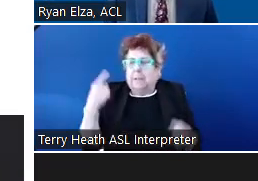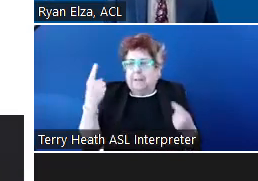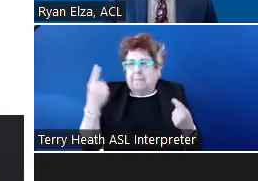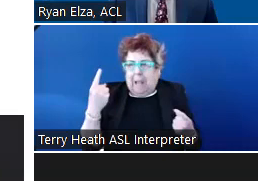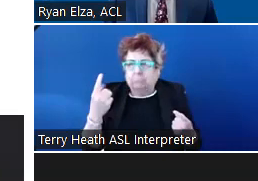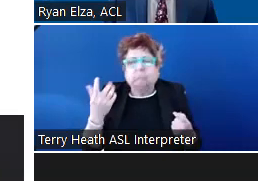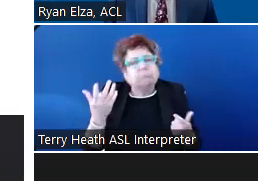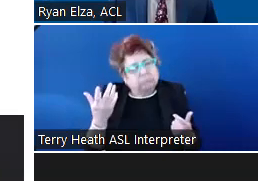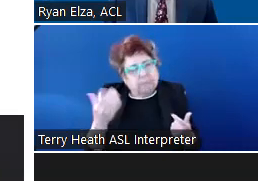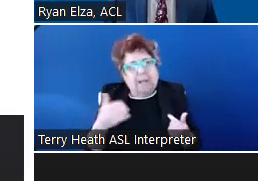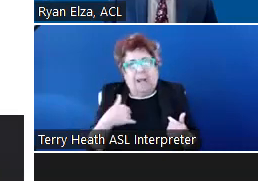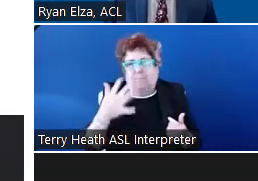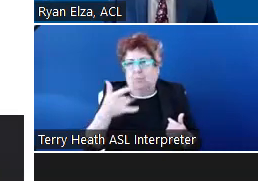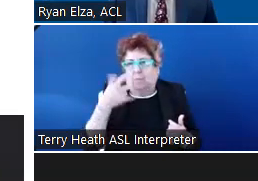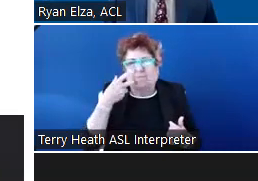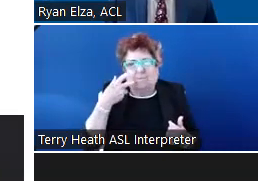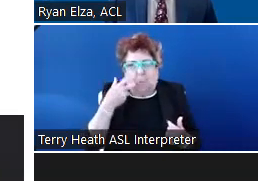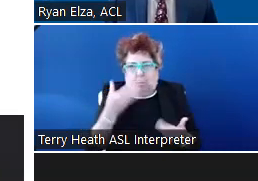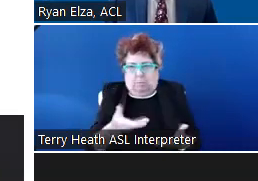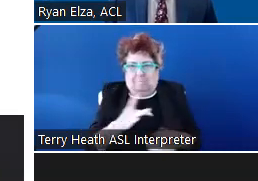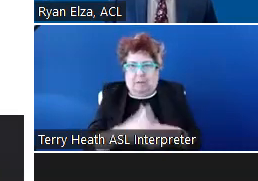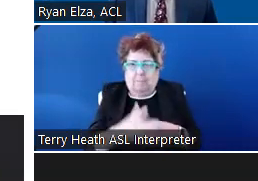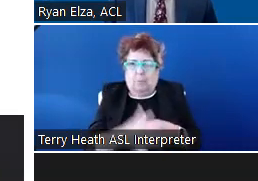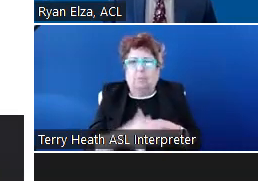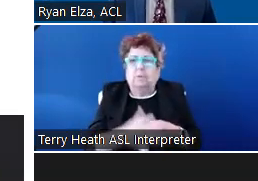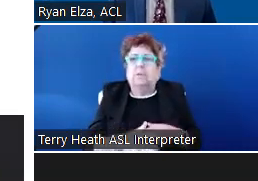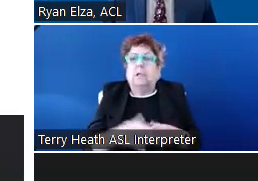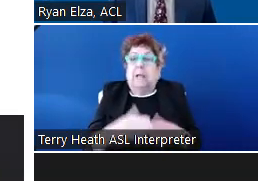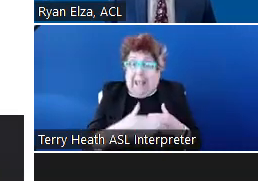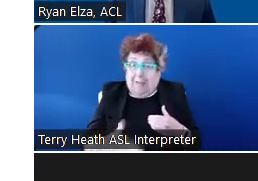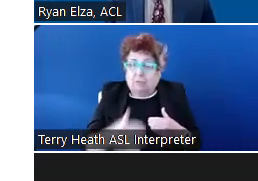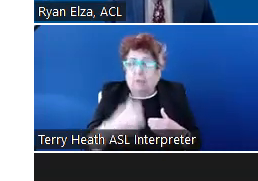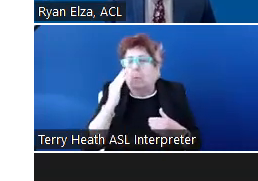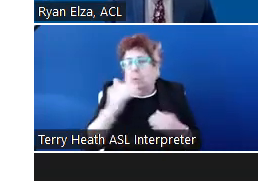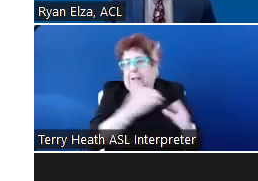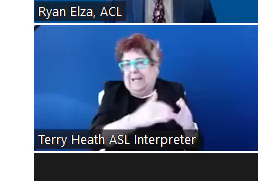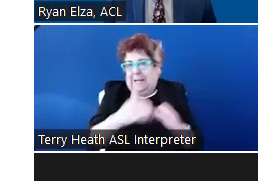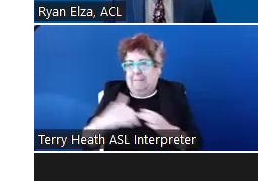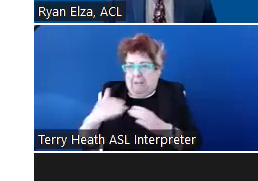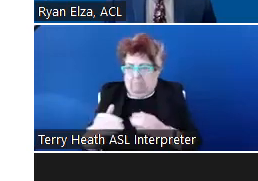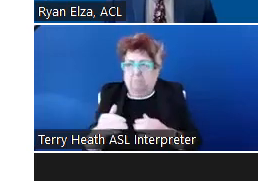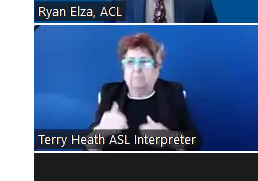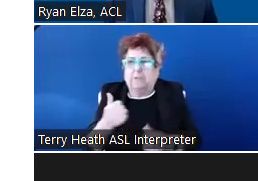the slides and links to everyone. Next slide, please. Today,